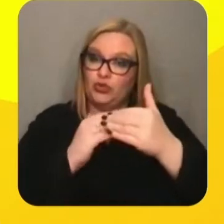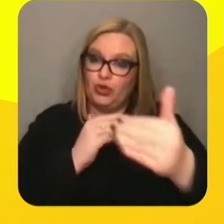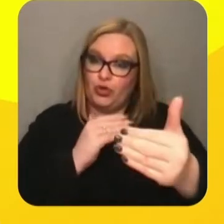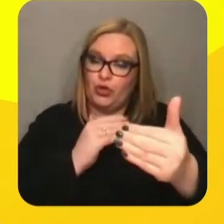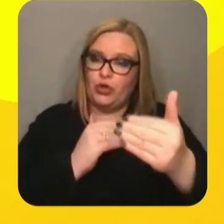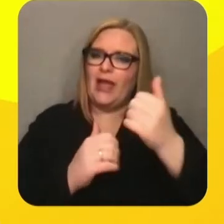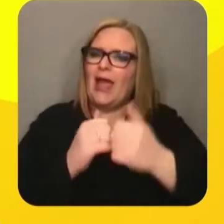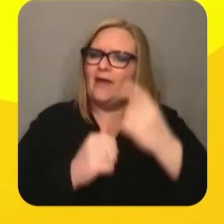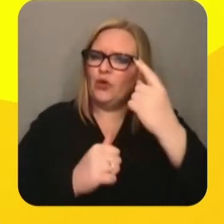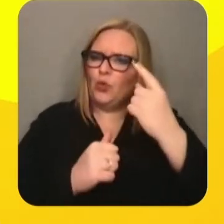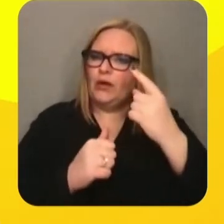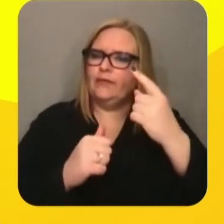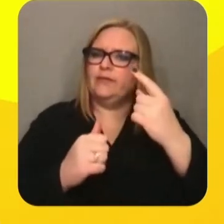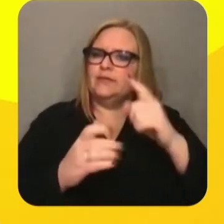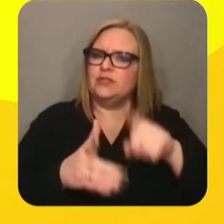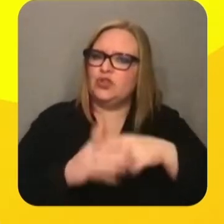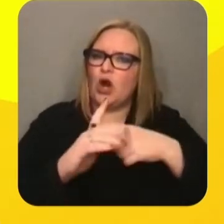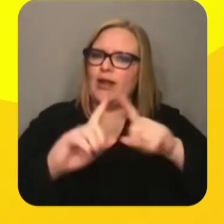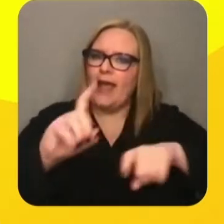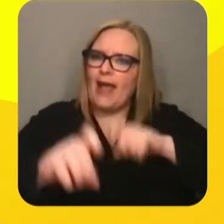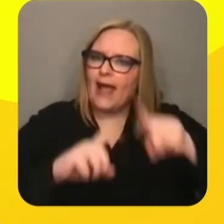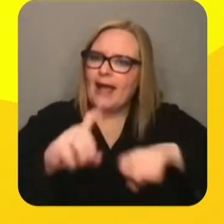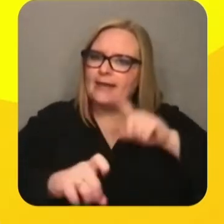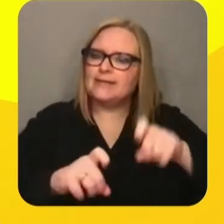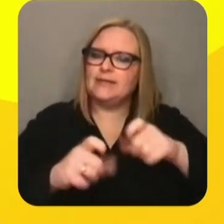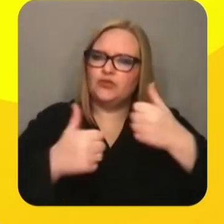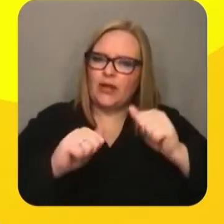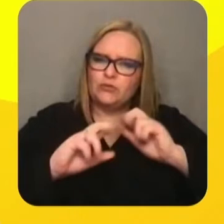to ask questions and start to unpack what they'd been taught and what they